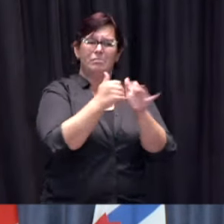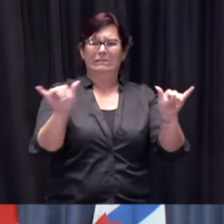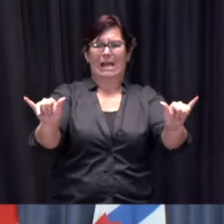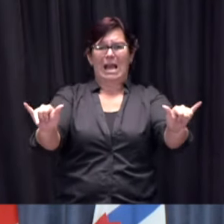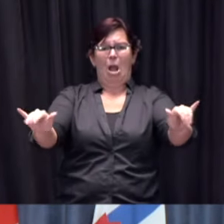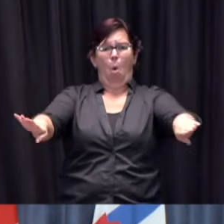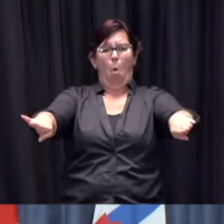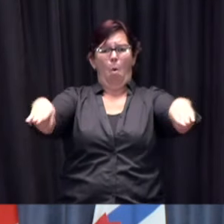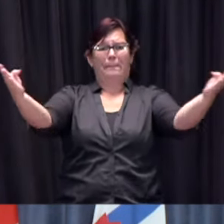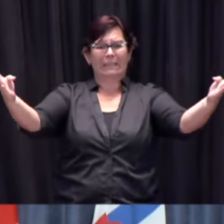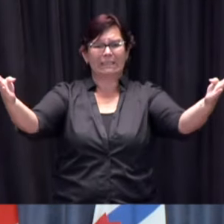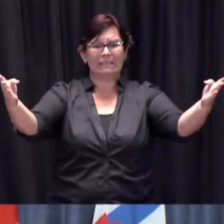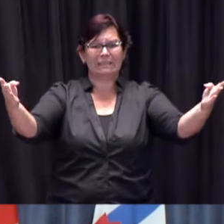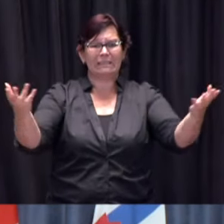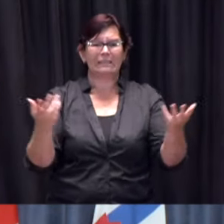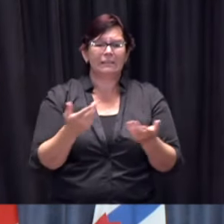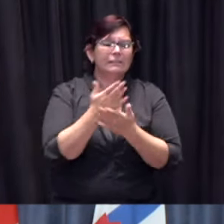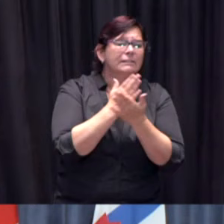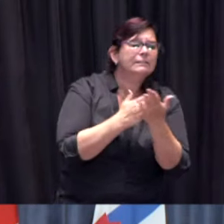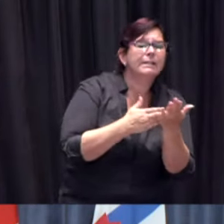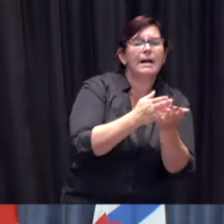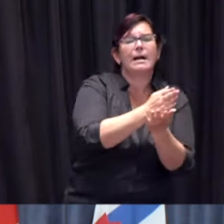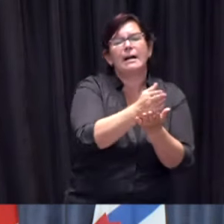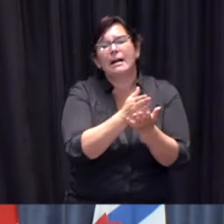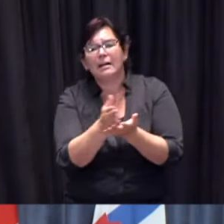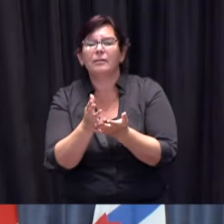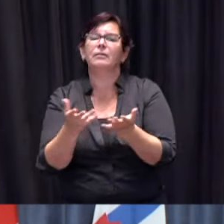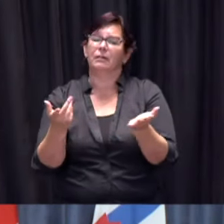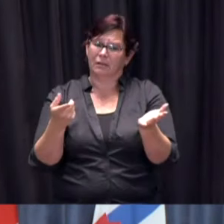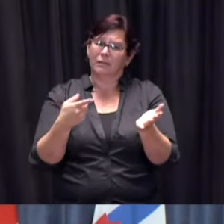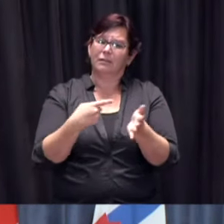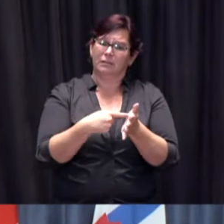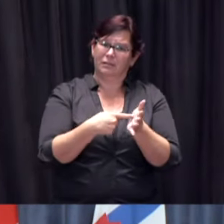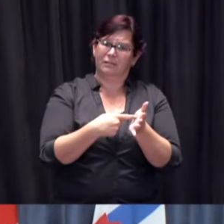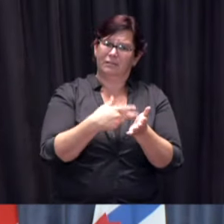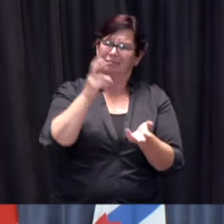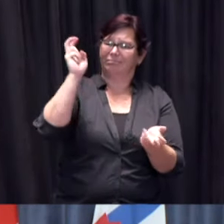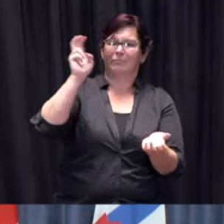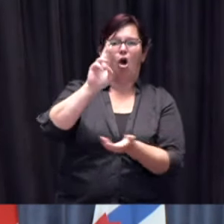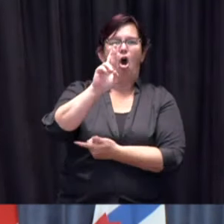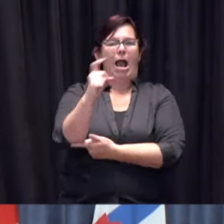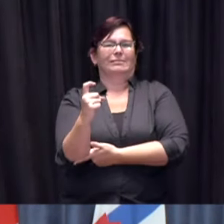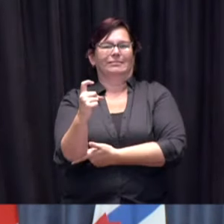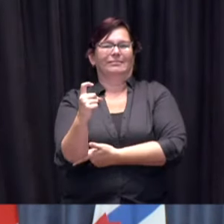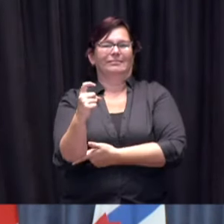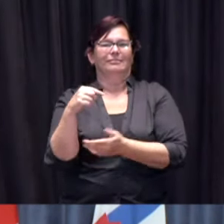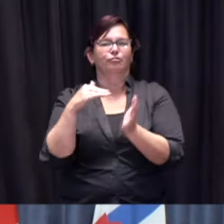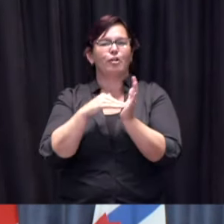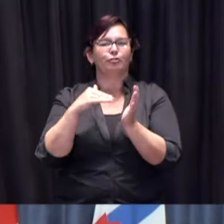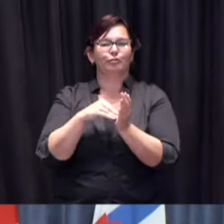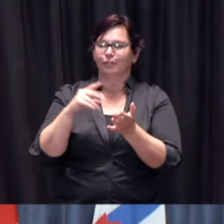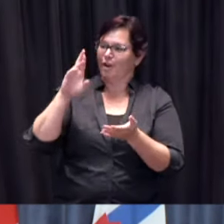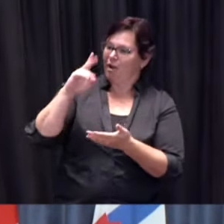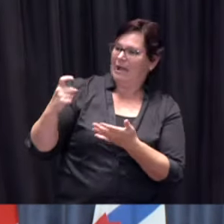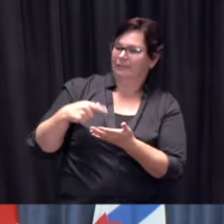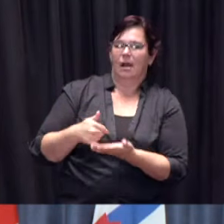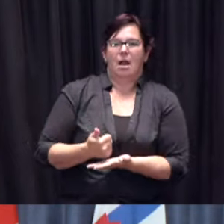the fact of the matter is that this restriction will actually help you to sustain and actually help you with your businesses.